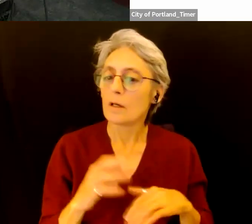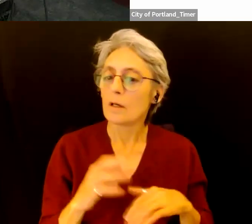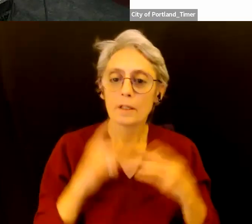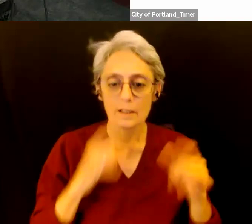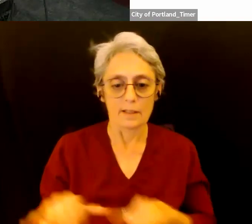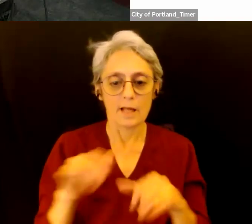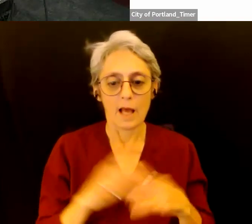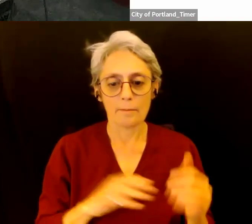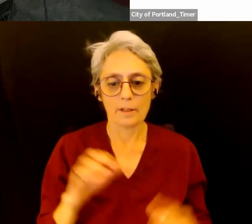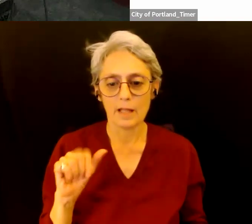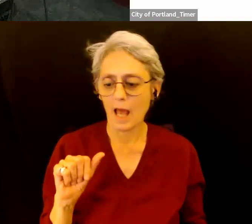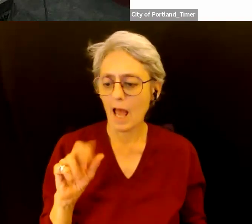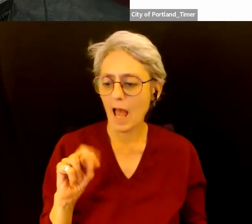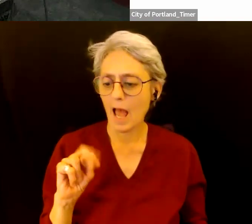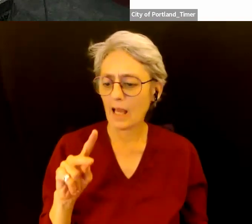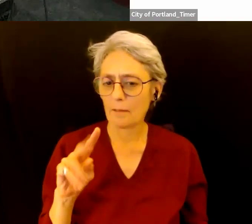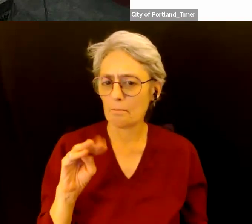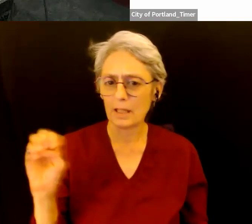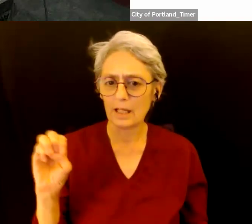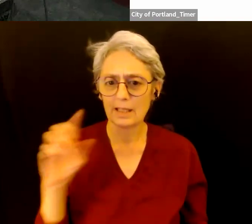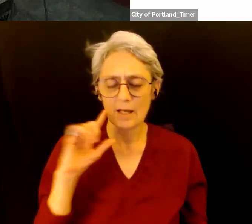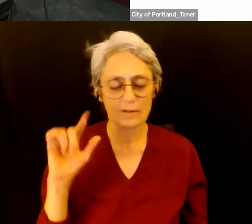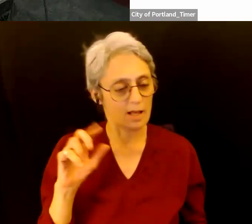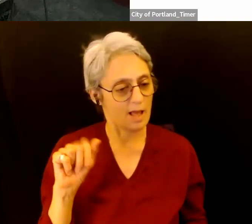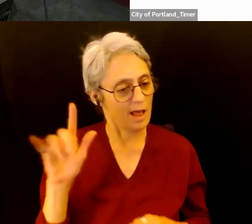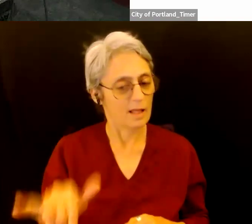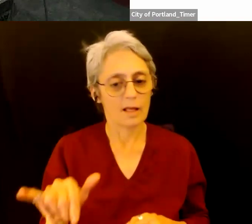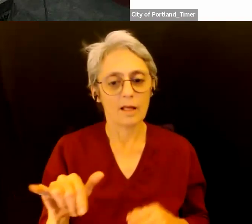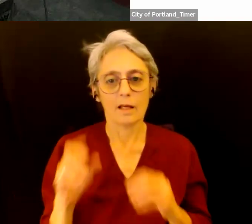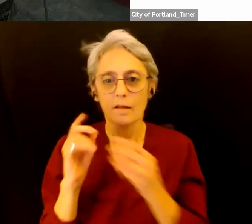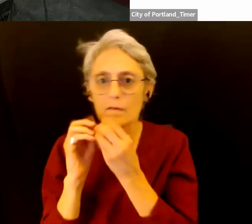A great destination for Portlanders and those that visit our beautiful city.